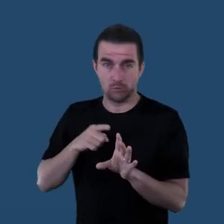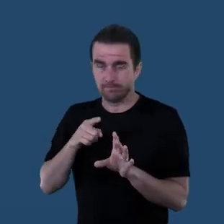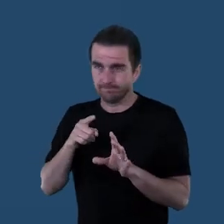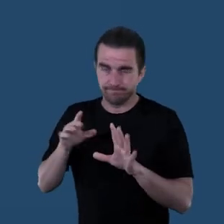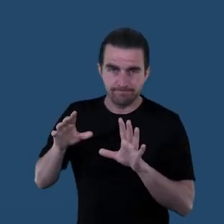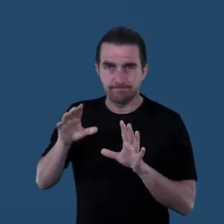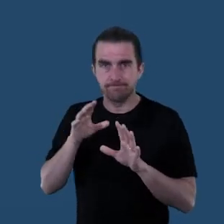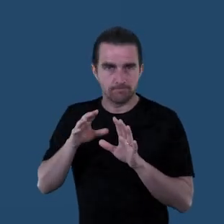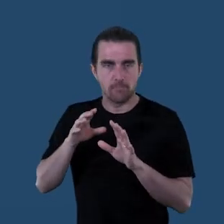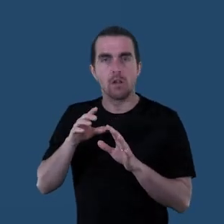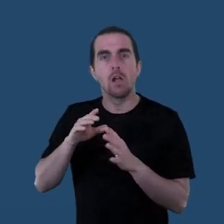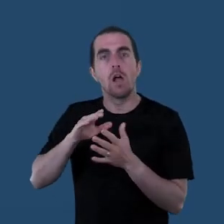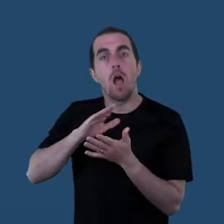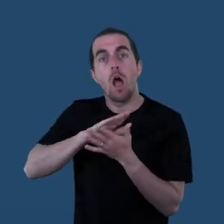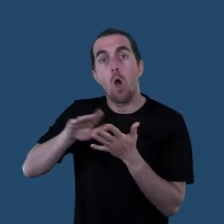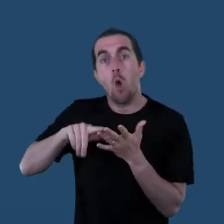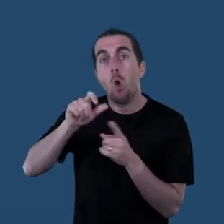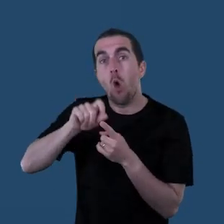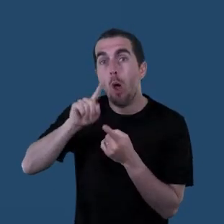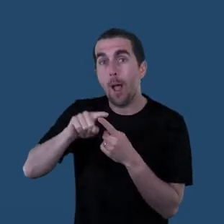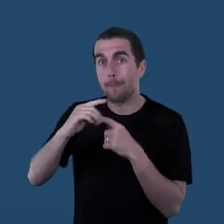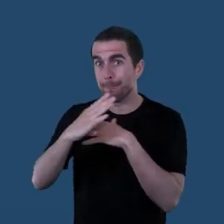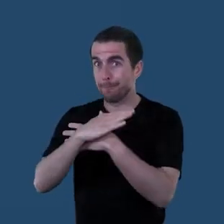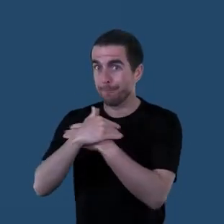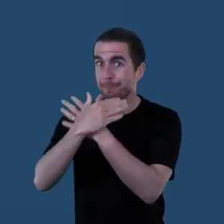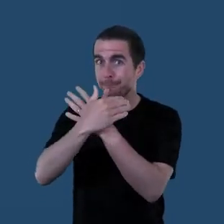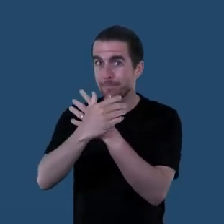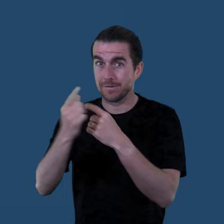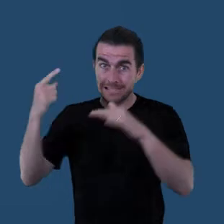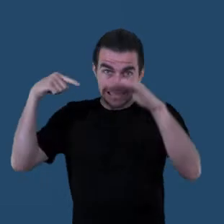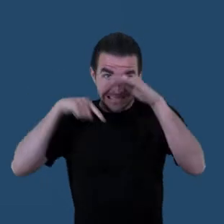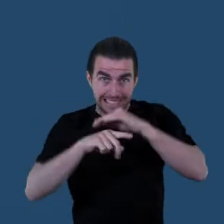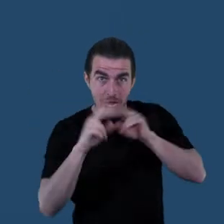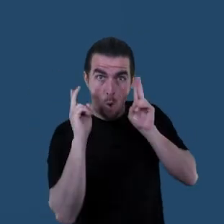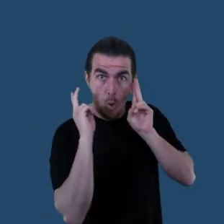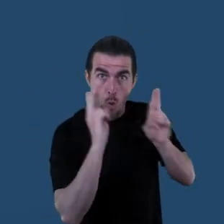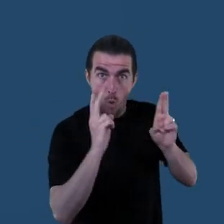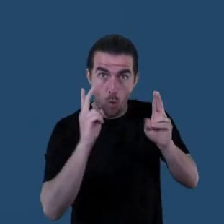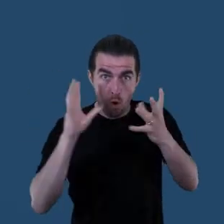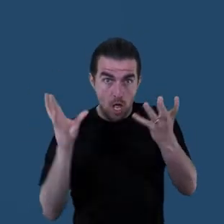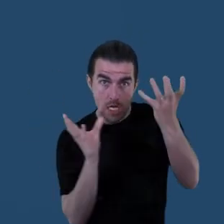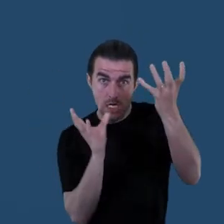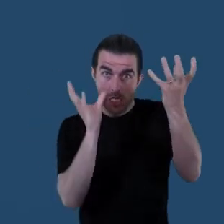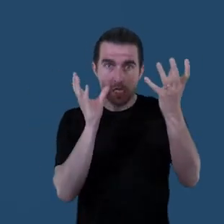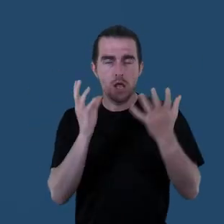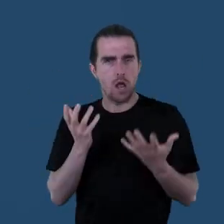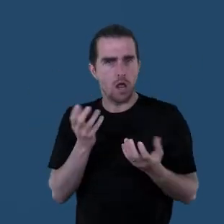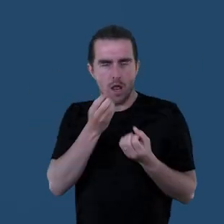on bringing Hope into Hintze Hall, and suspending her there for people to see.